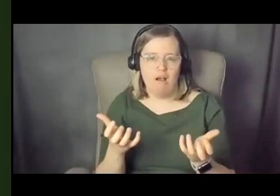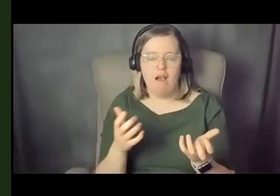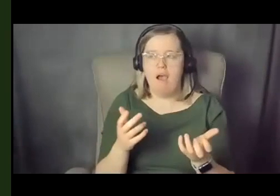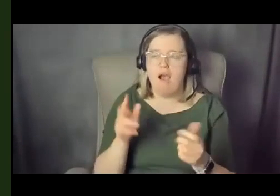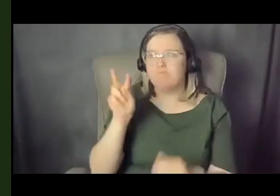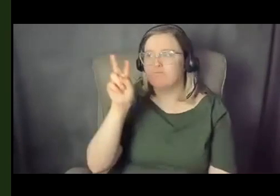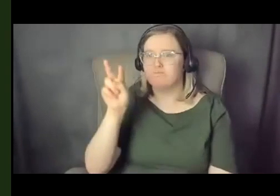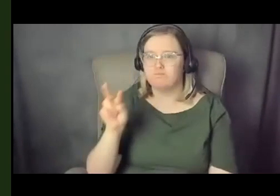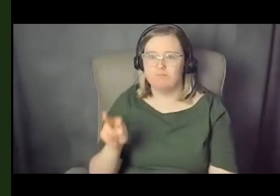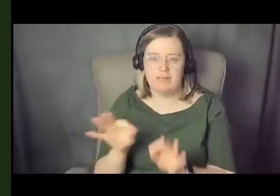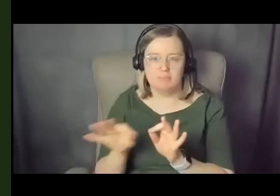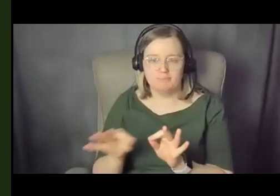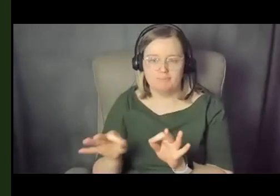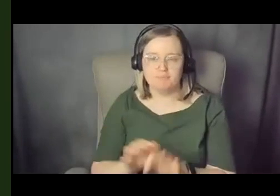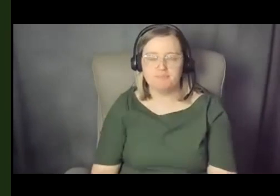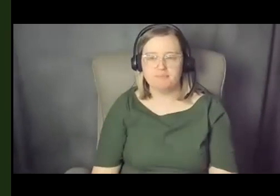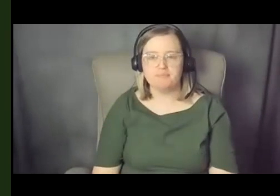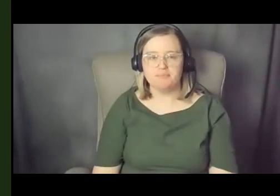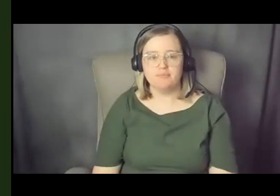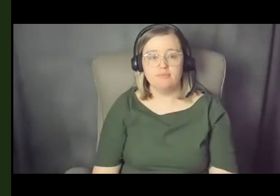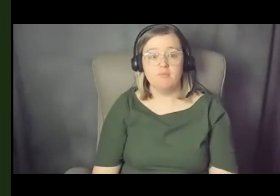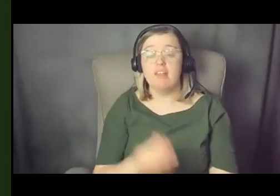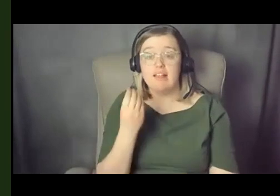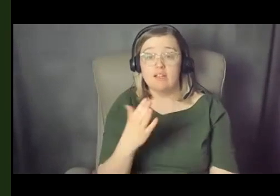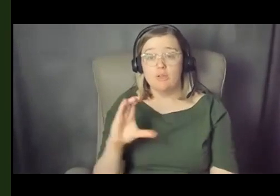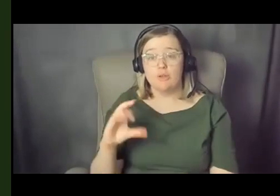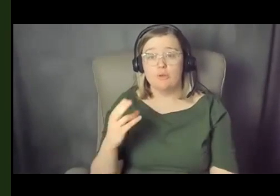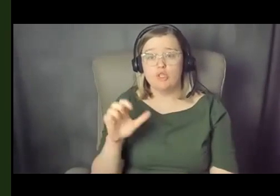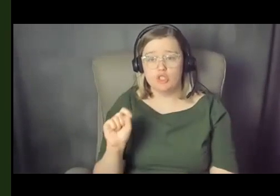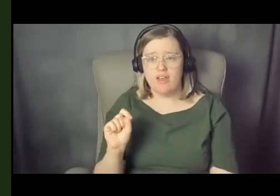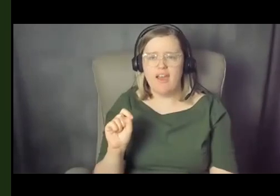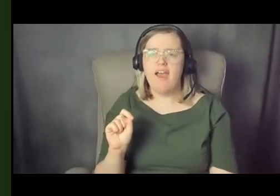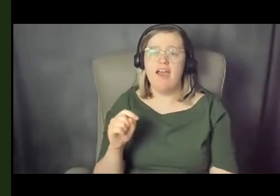in. And just so you know, this chat feature is one way, we are just